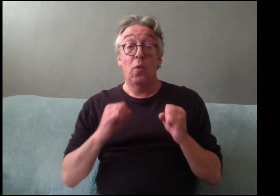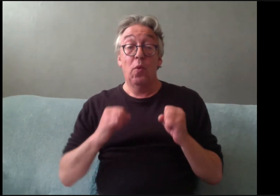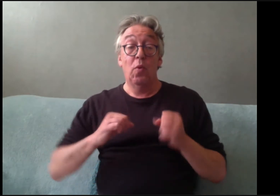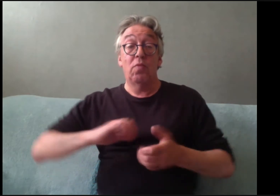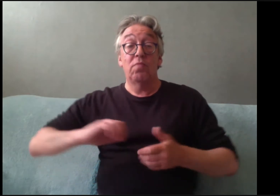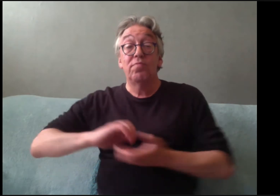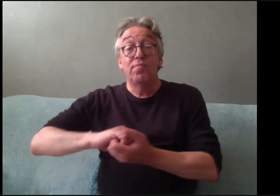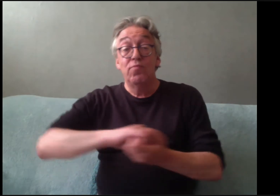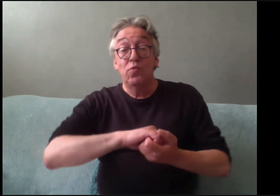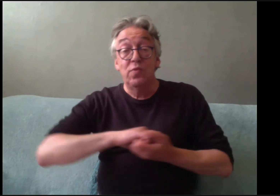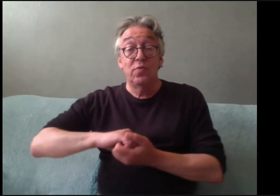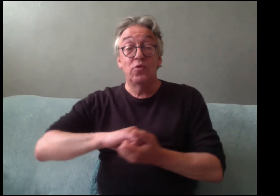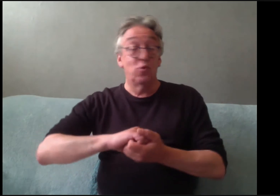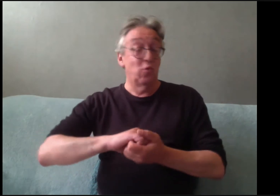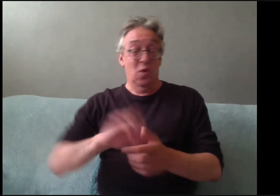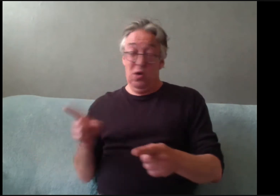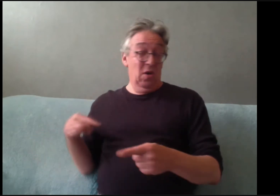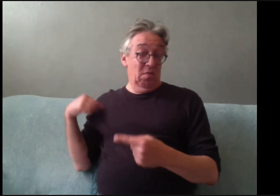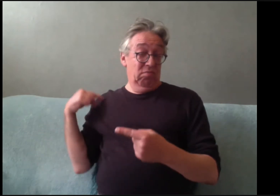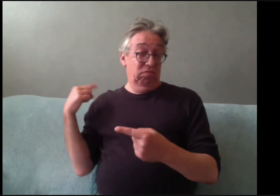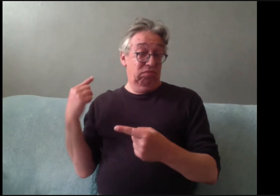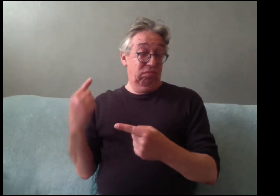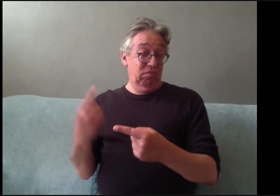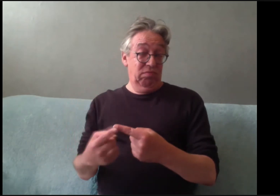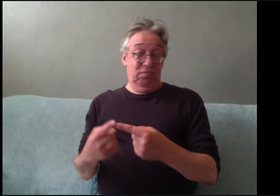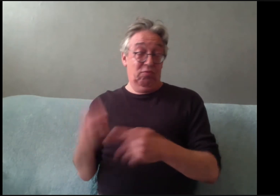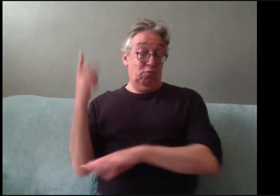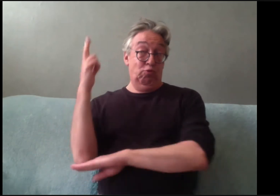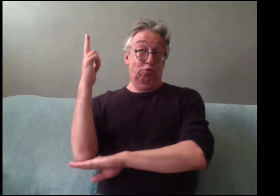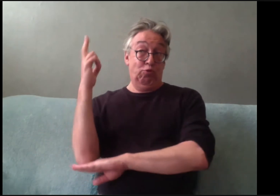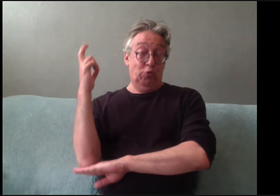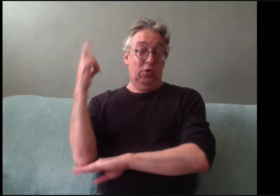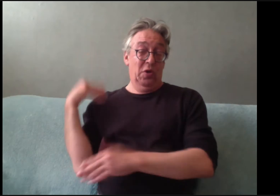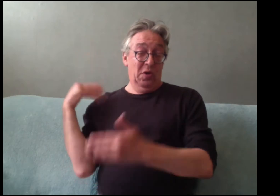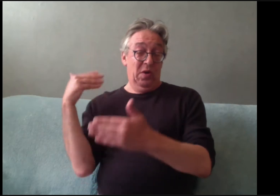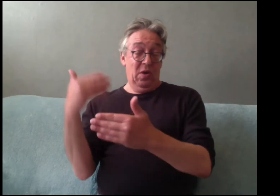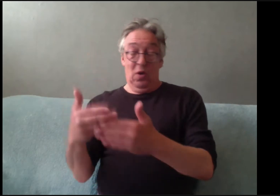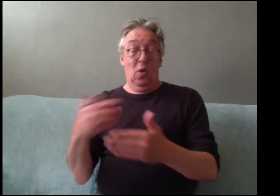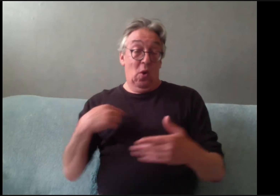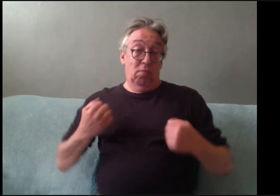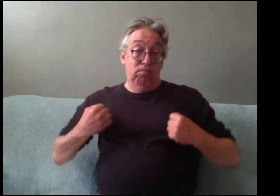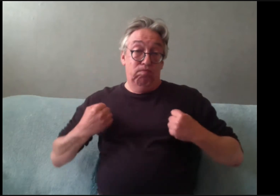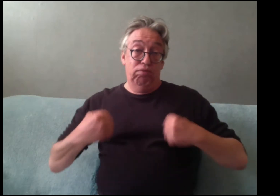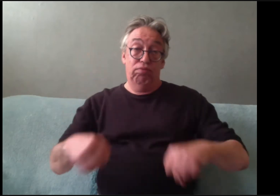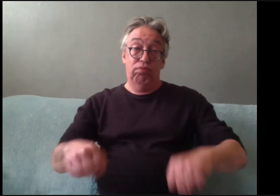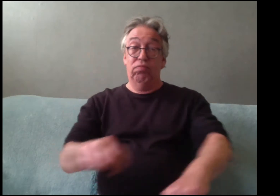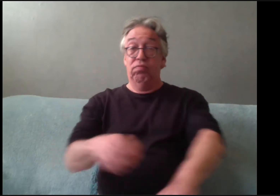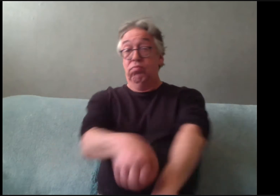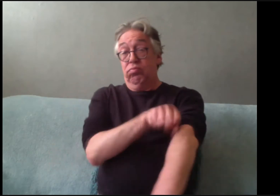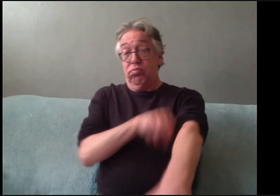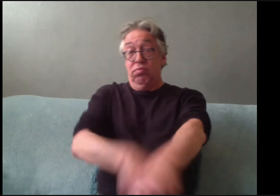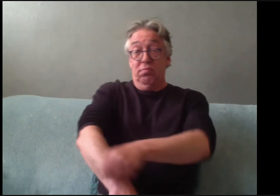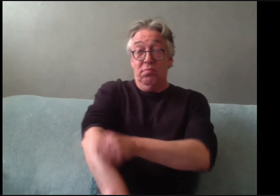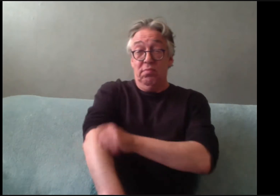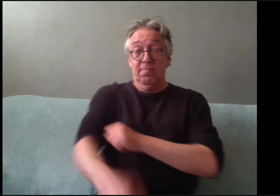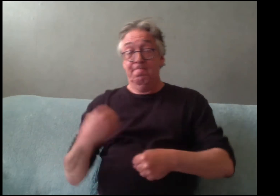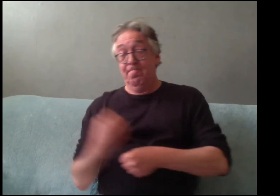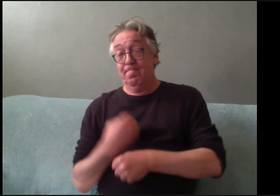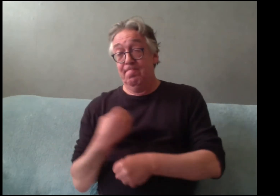Faced the dramatically unpreparedness of the French authorities